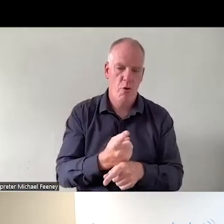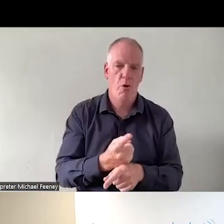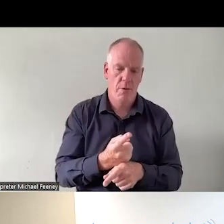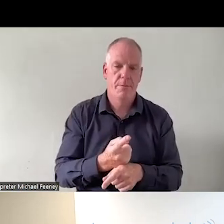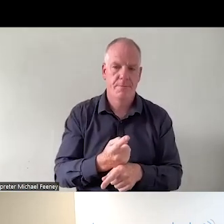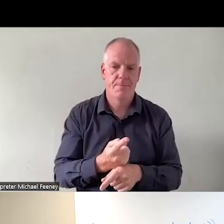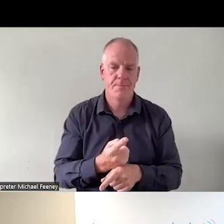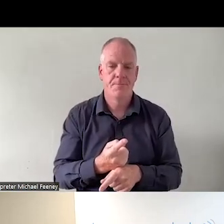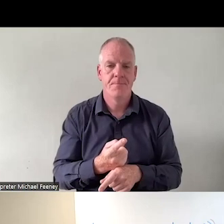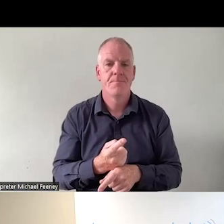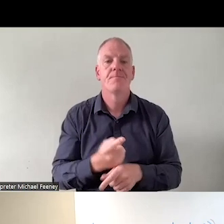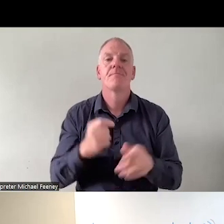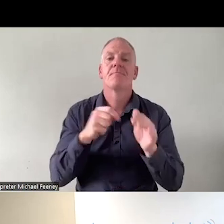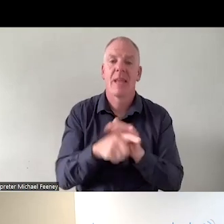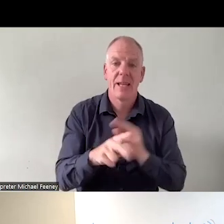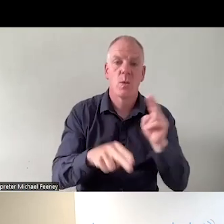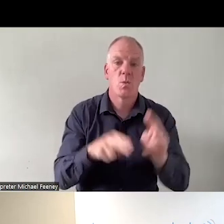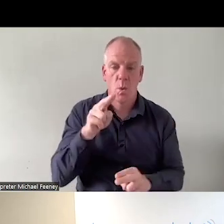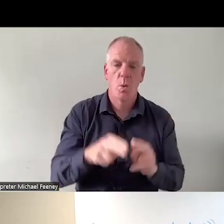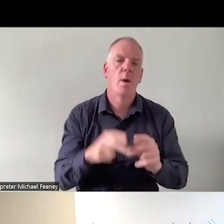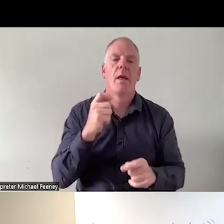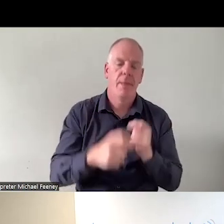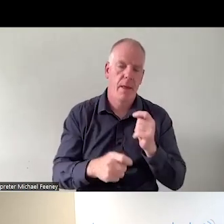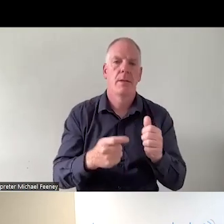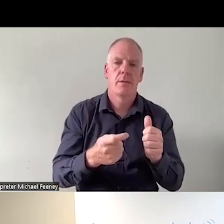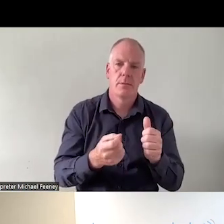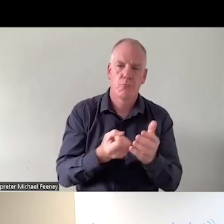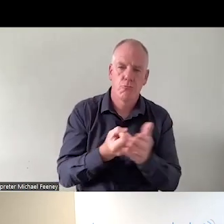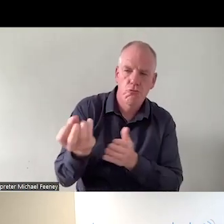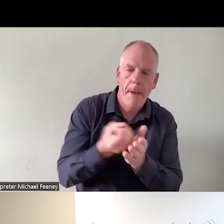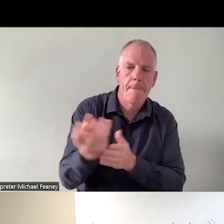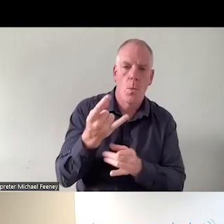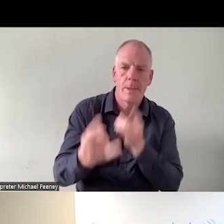as you enter that space, you would then get an audio described audio feed